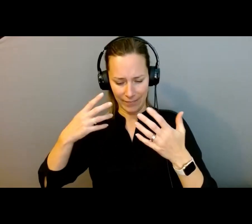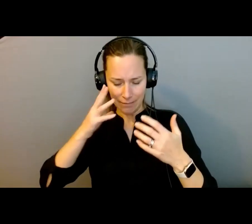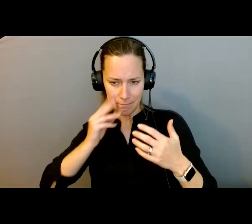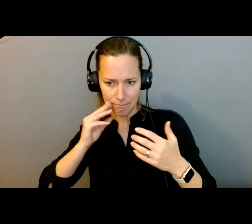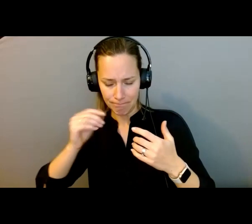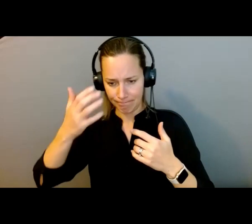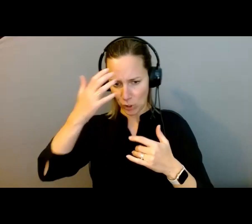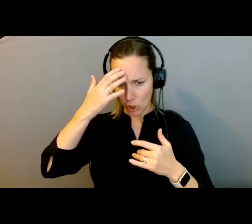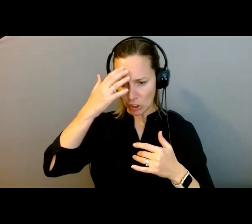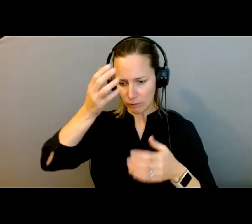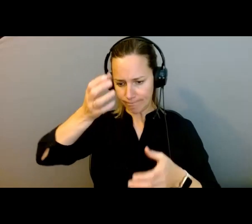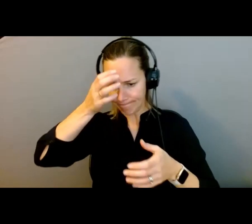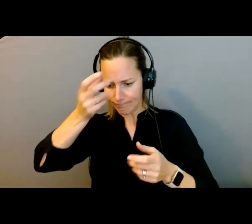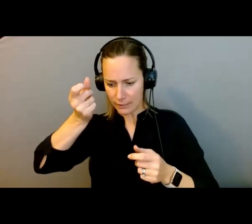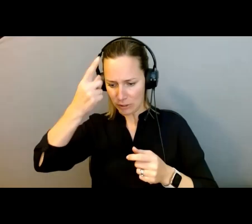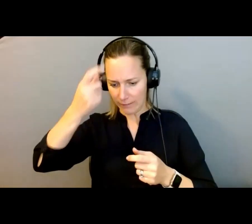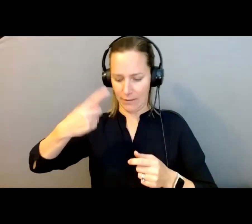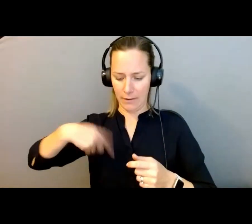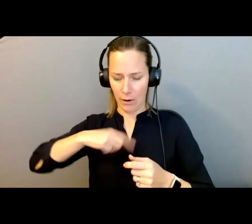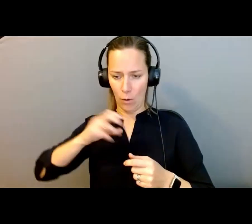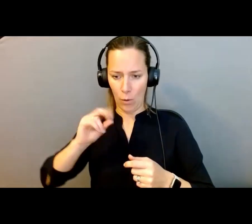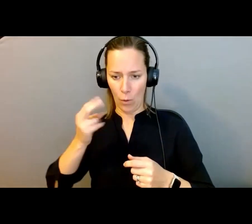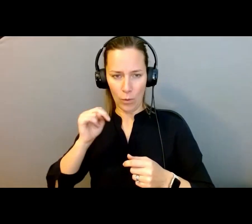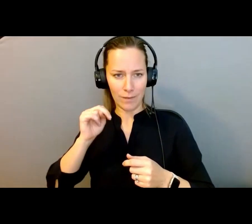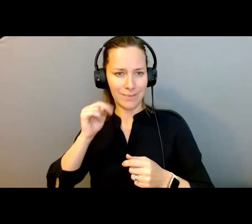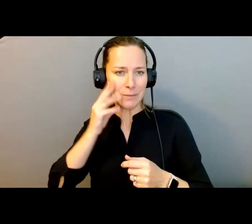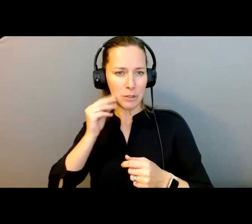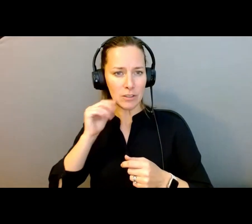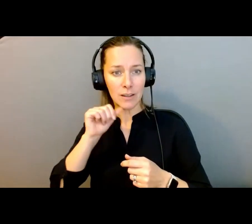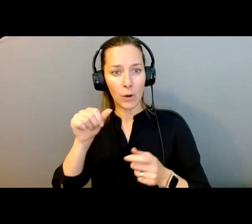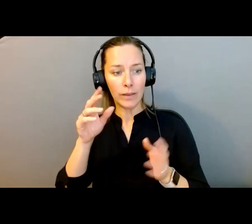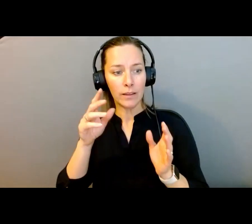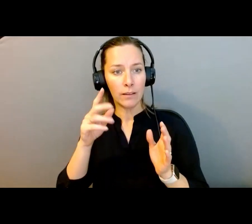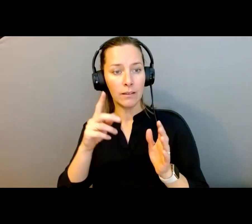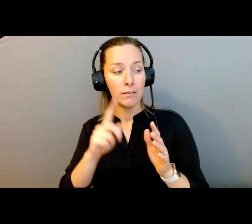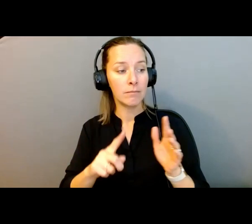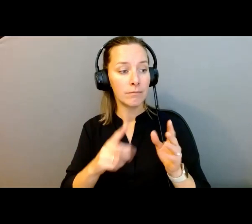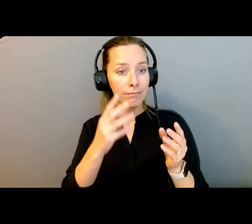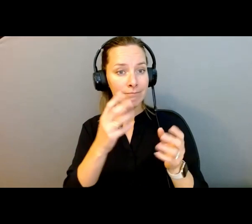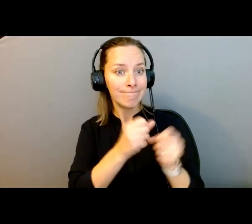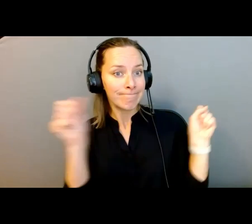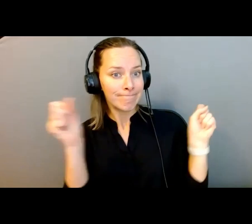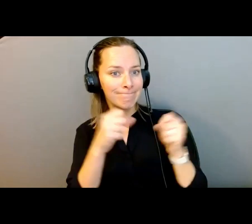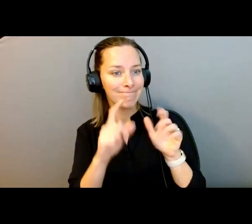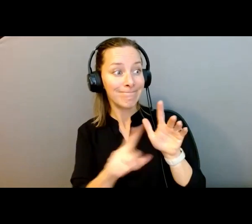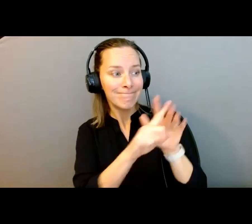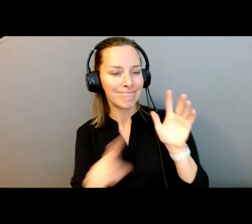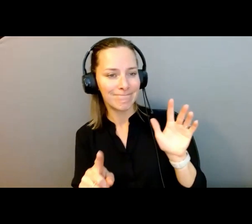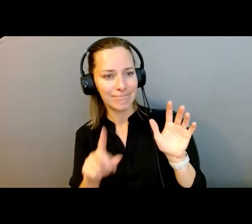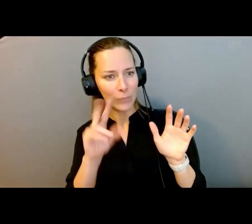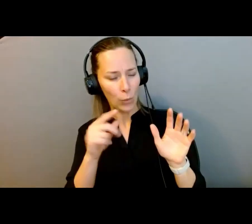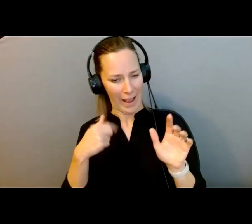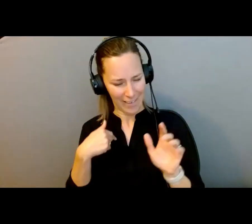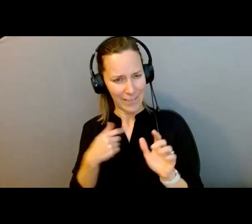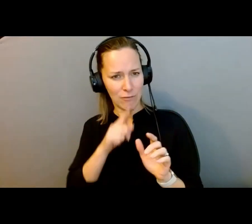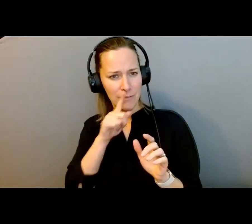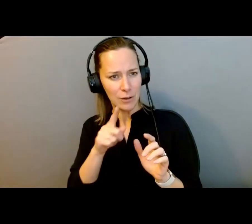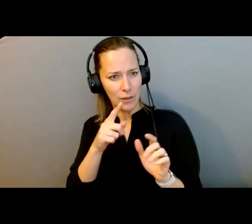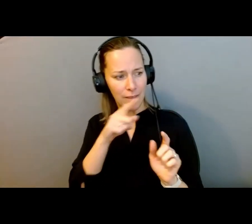and understanding. It's not just a peekaboo show for others. So that people have to be seen in the